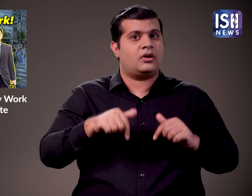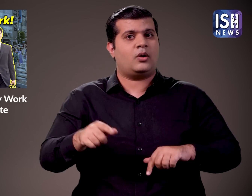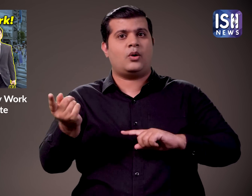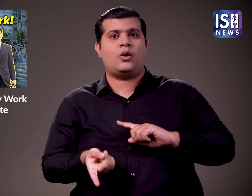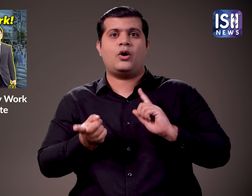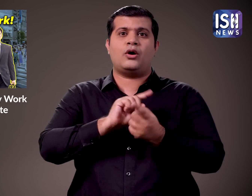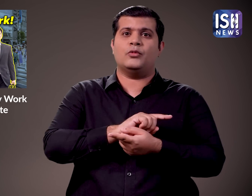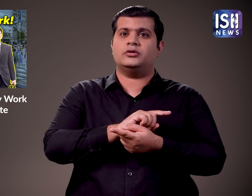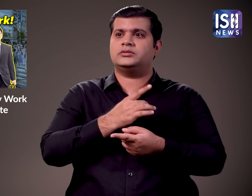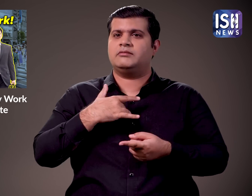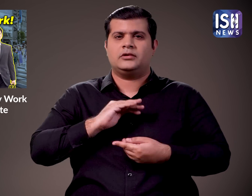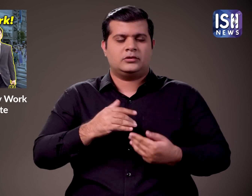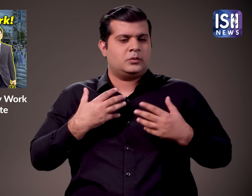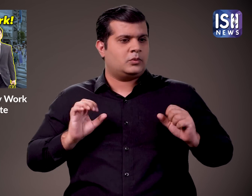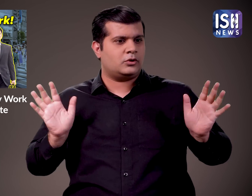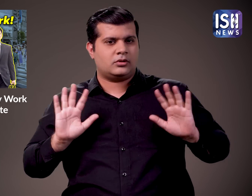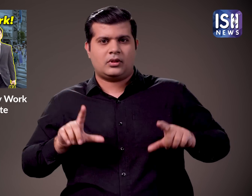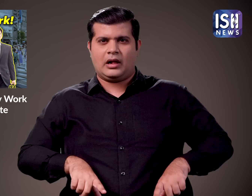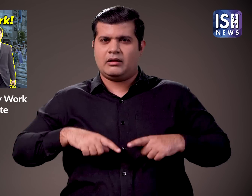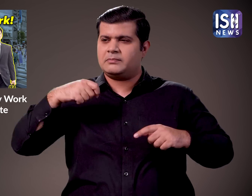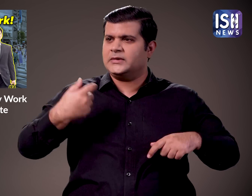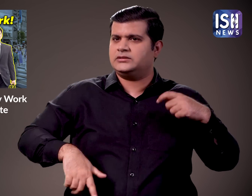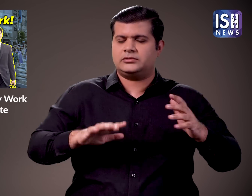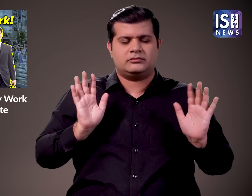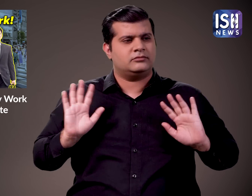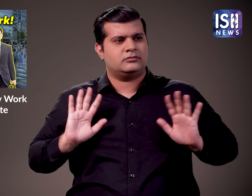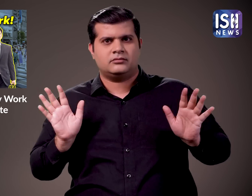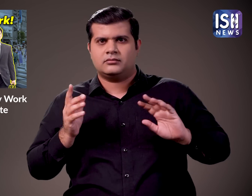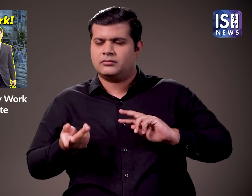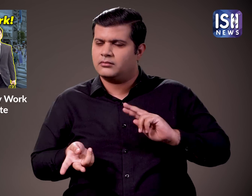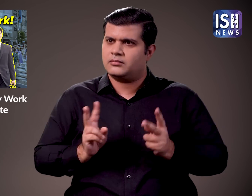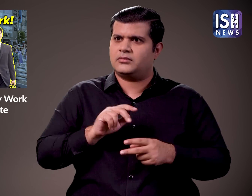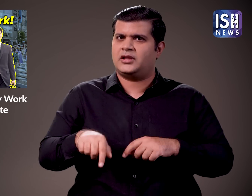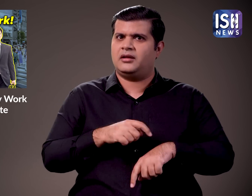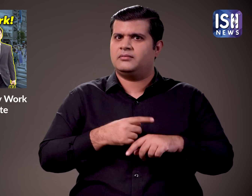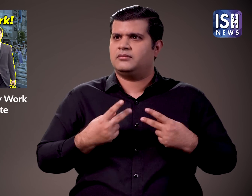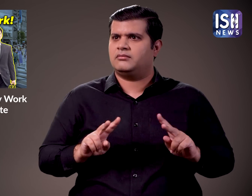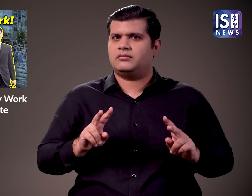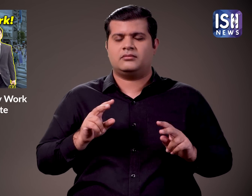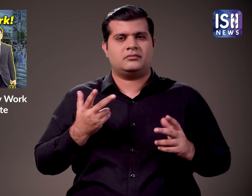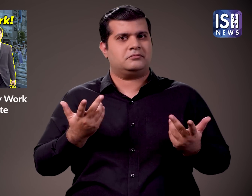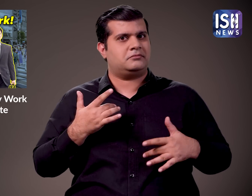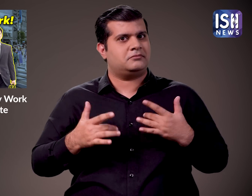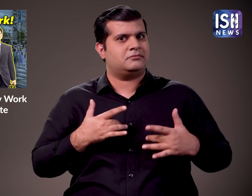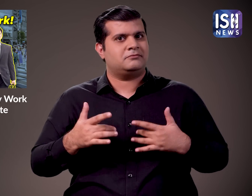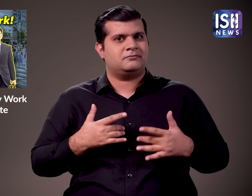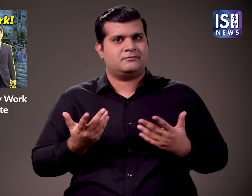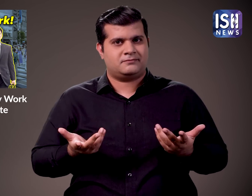But now it is the opposite. People don't want children and don't want to increase their cost of living. Interestingly, times have changed!